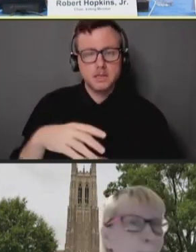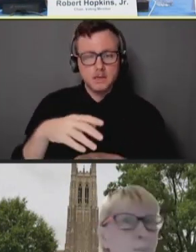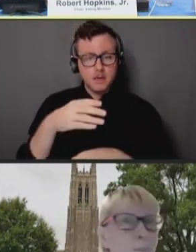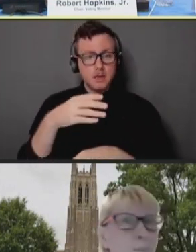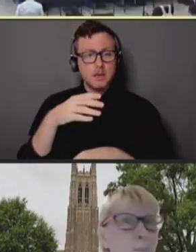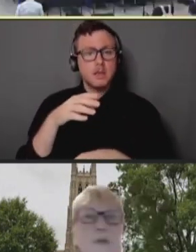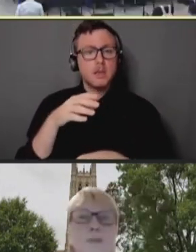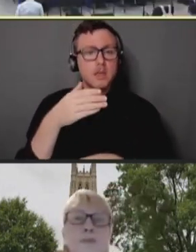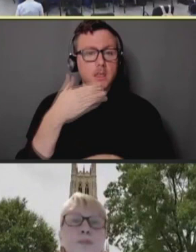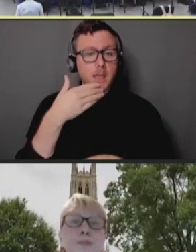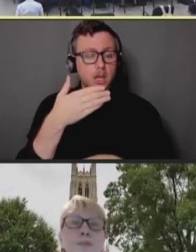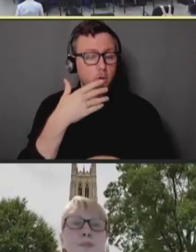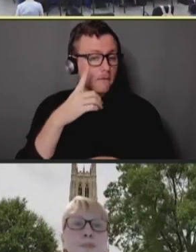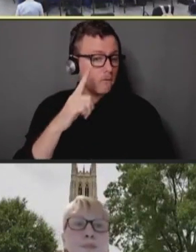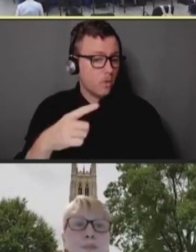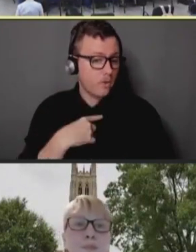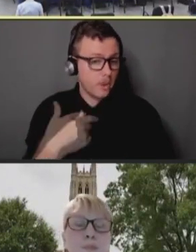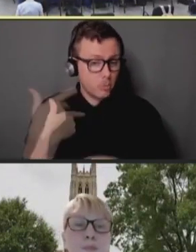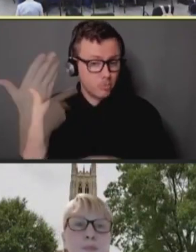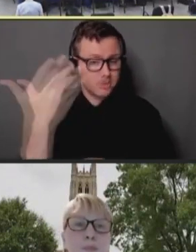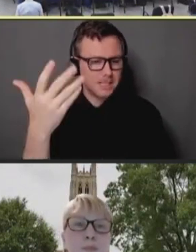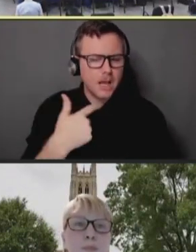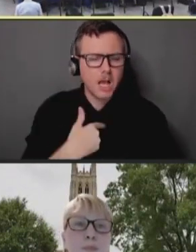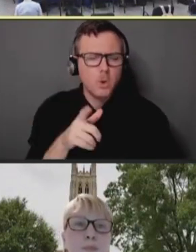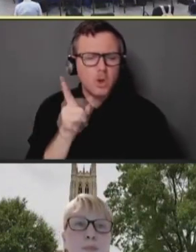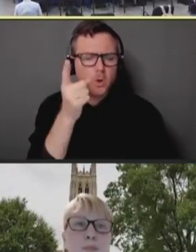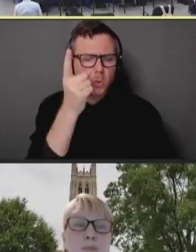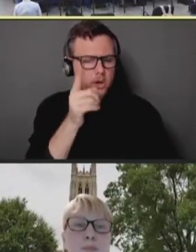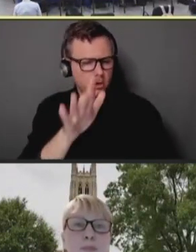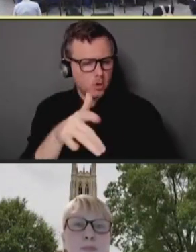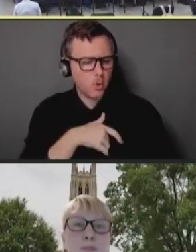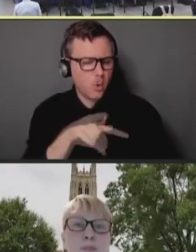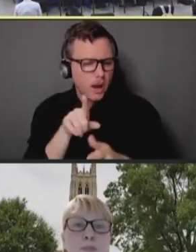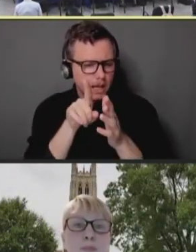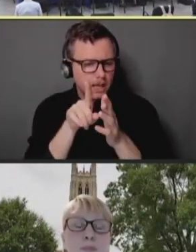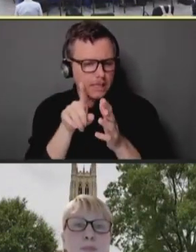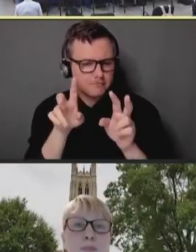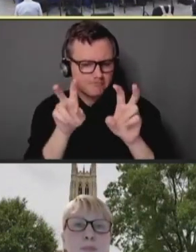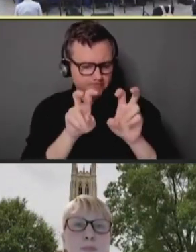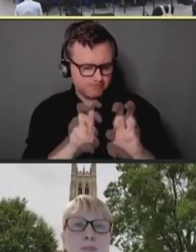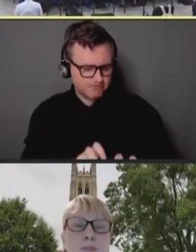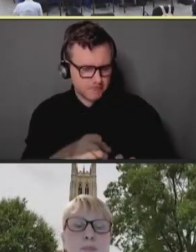I was wondering in your examination of specific vaccines, whether you've had a chance to look